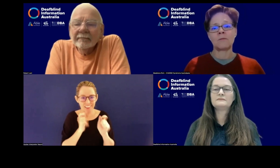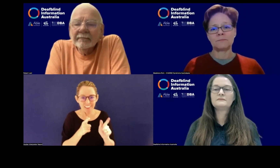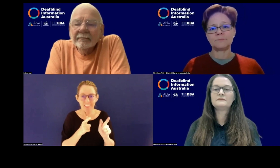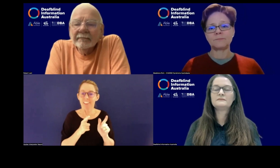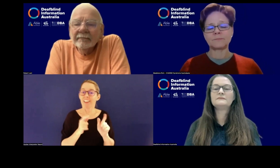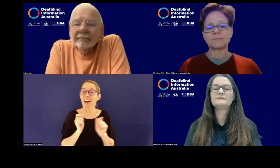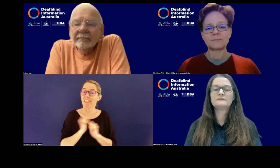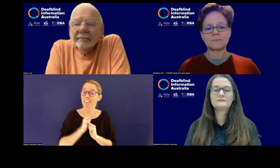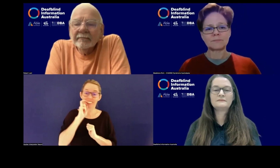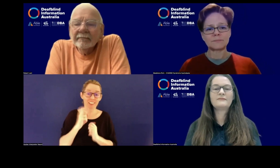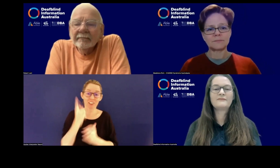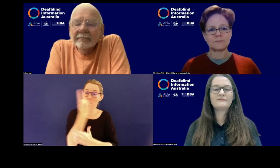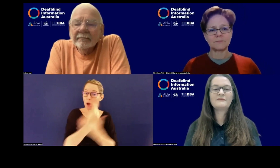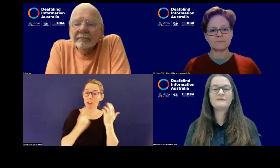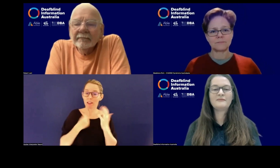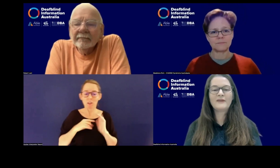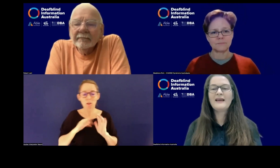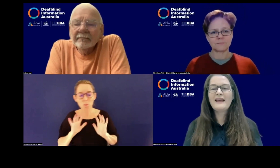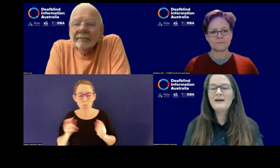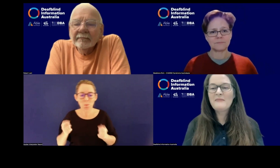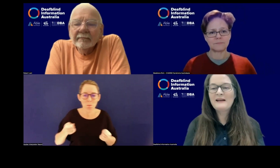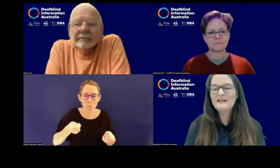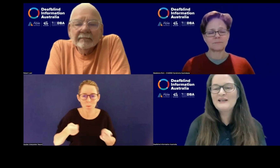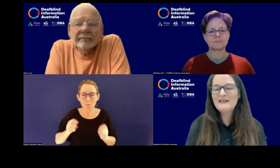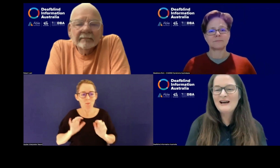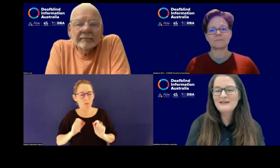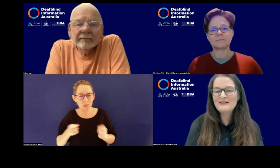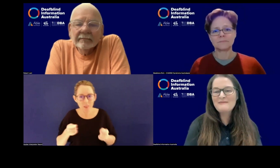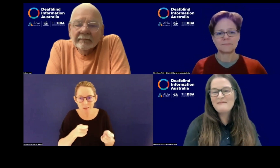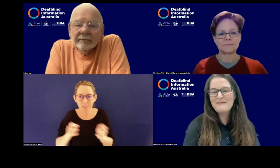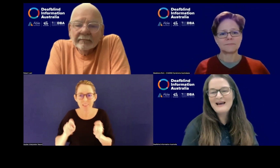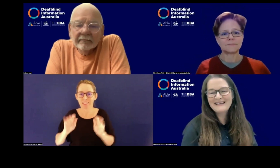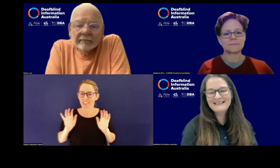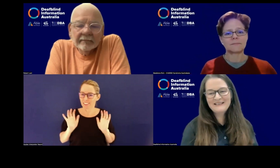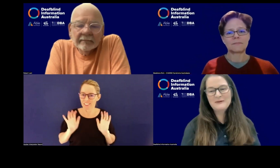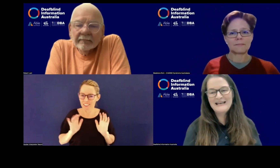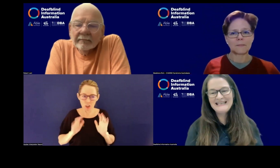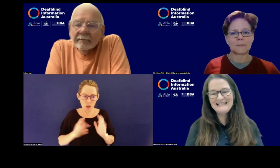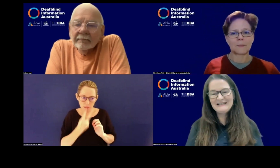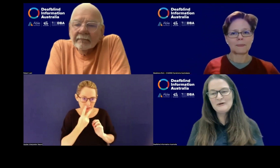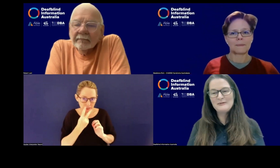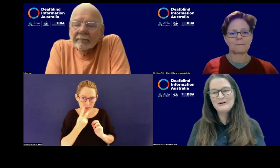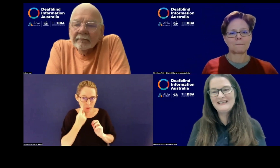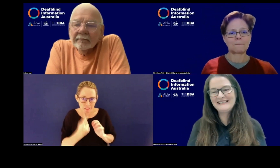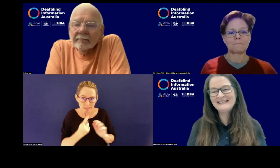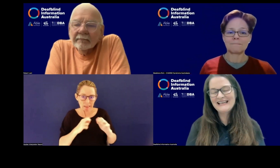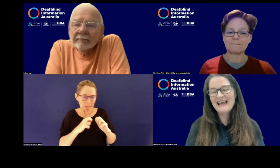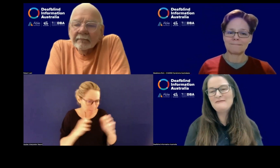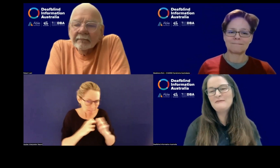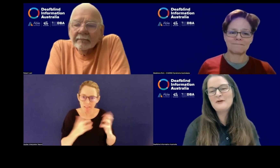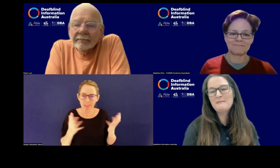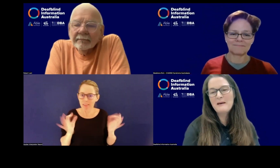Madelene can you cast your mind back 20 or more years and remember some of the touch cues that you used with Sean